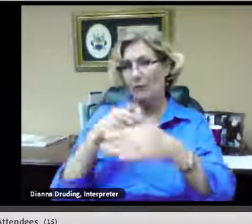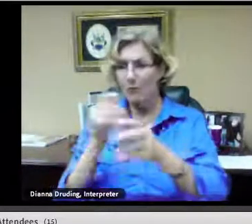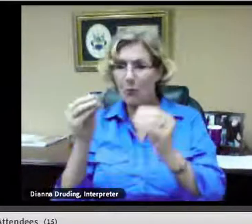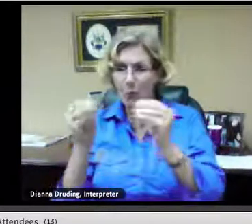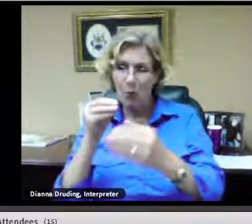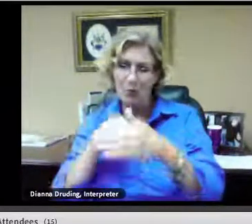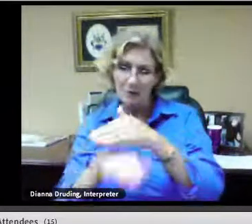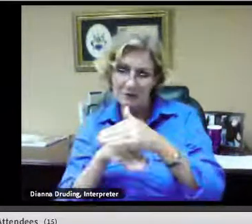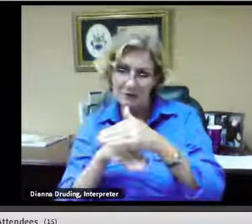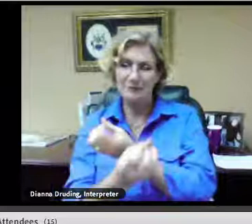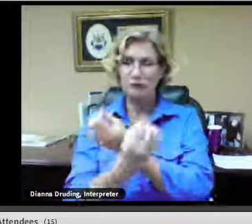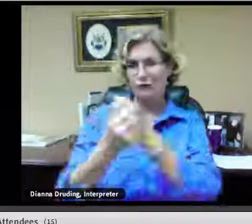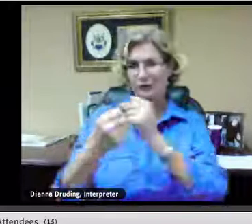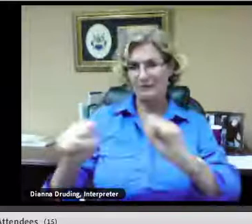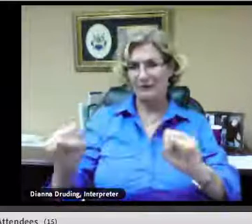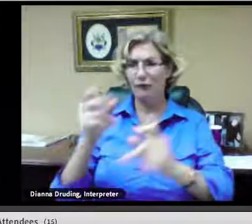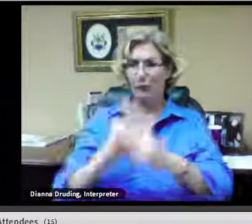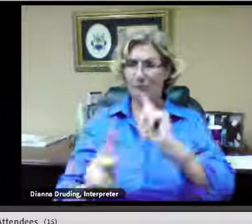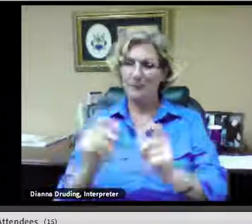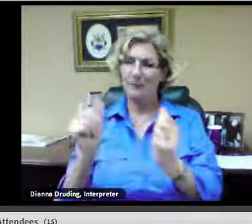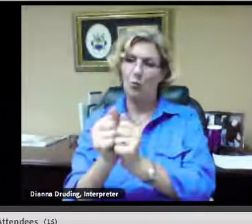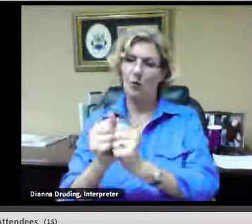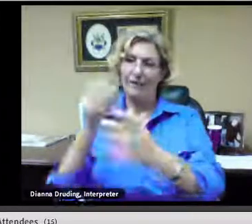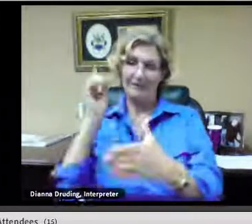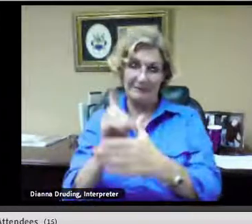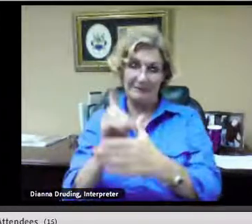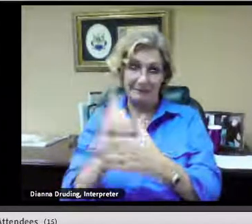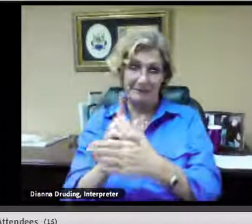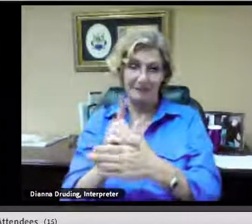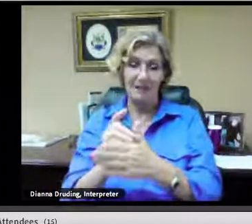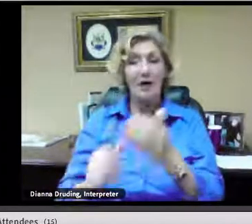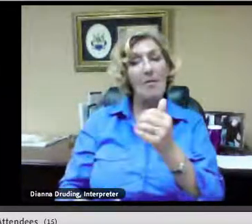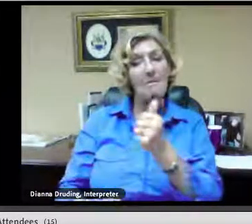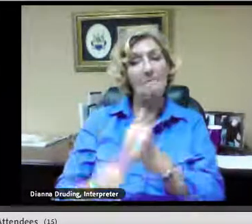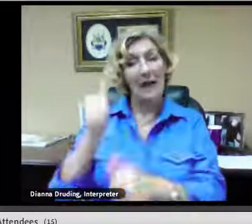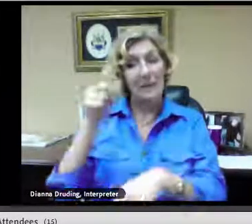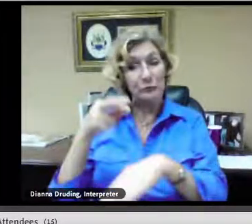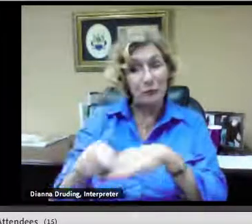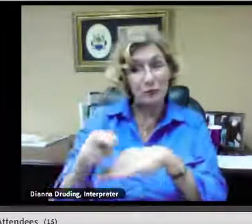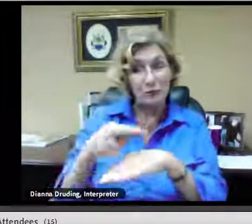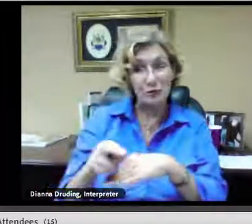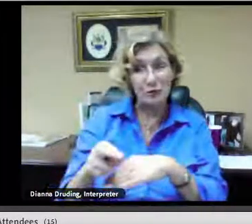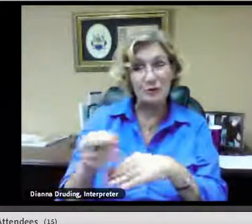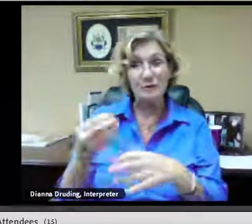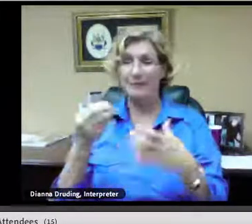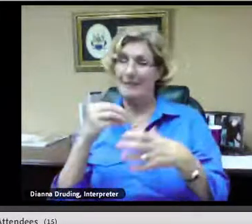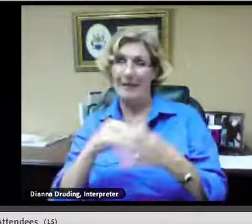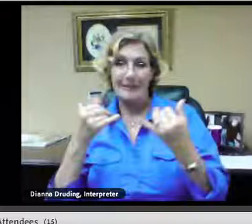that your best resources in this crazy process that we're trying to do